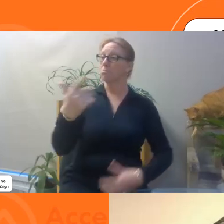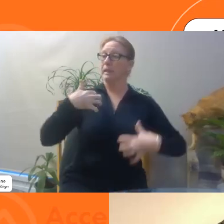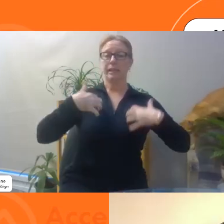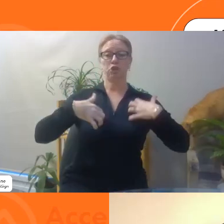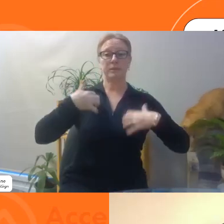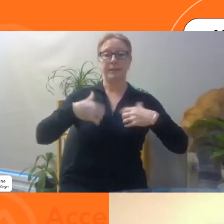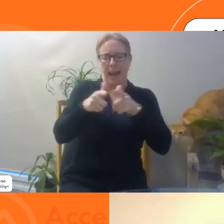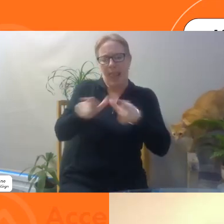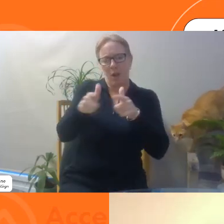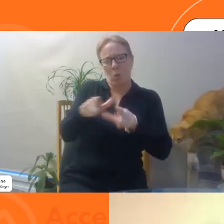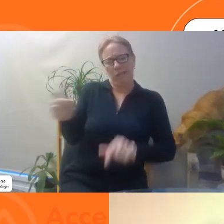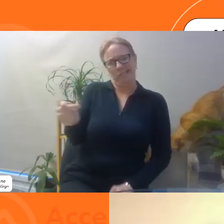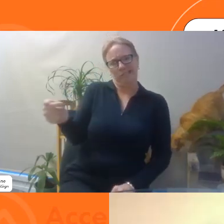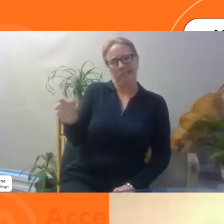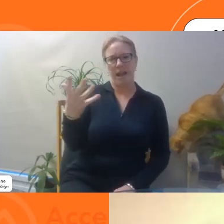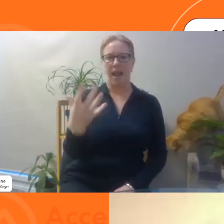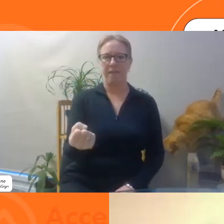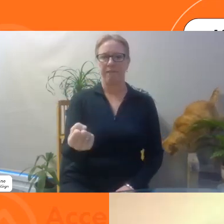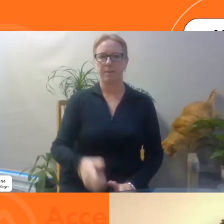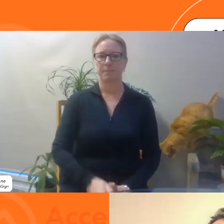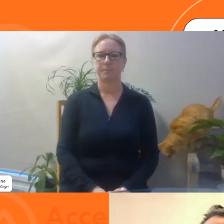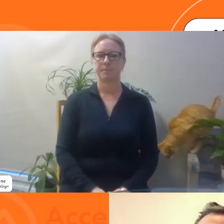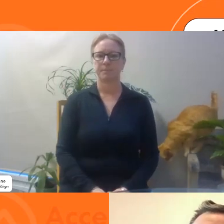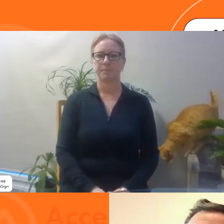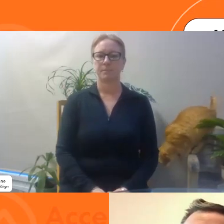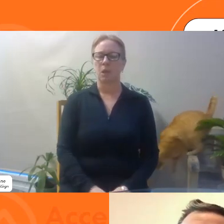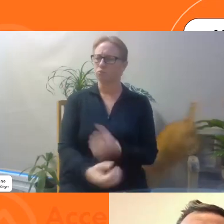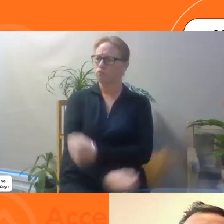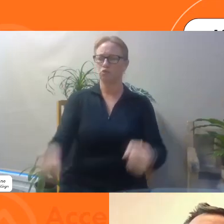language and some quite strong language on inclusion, which I